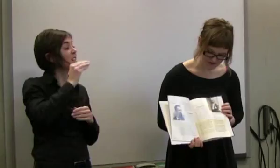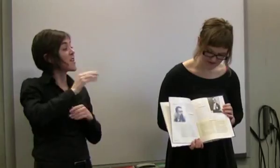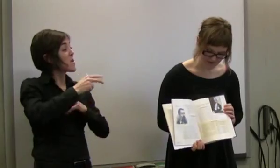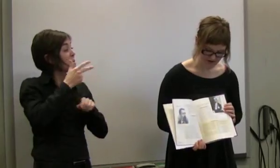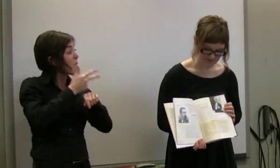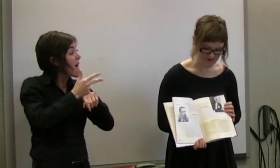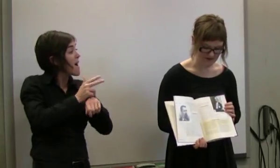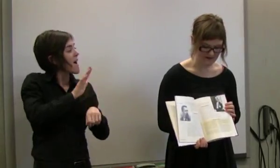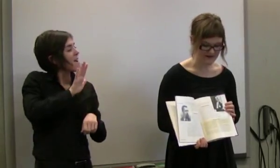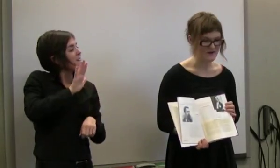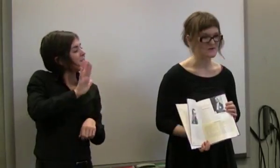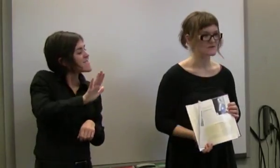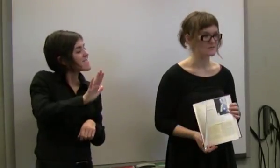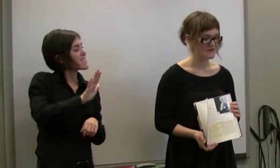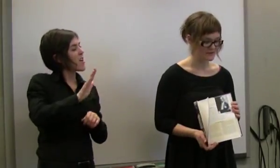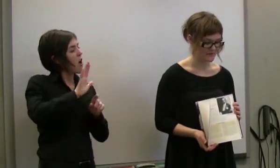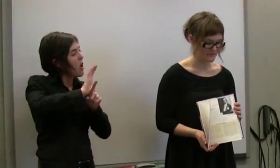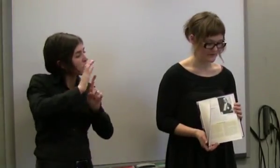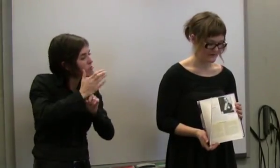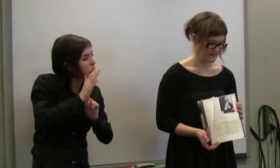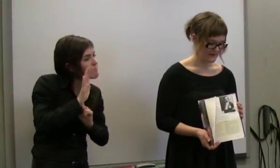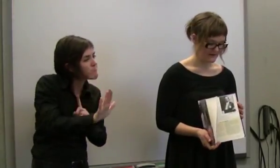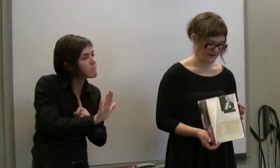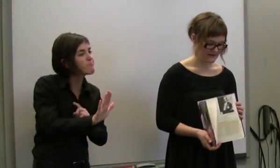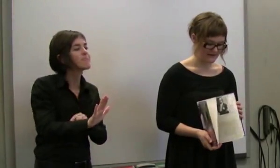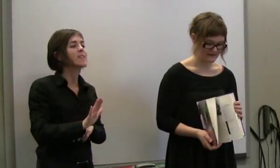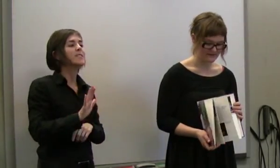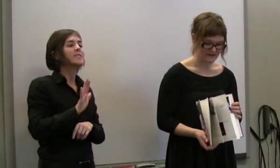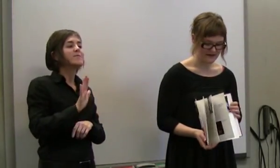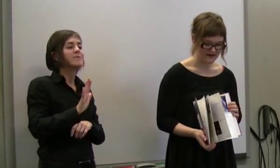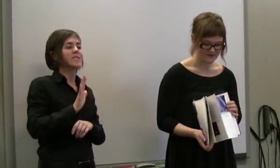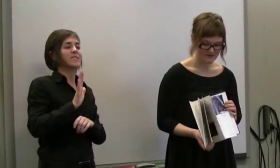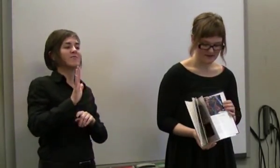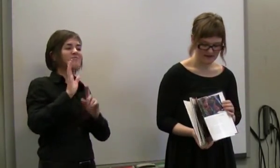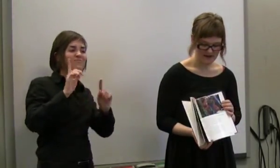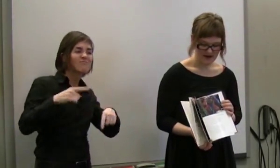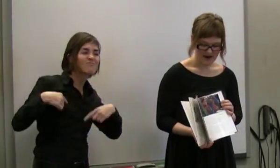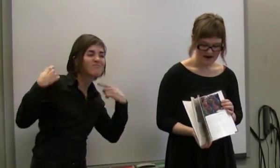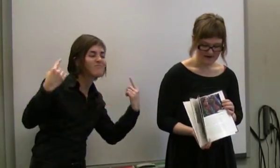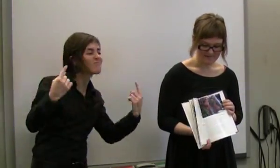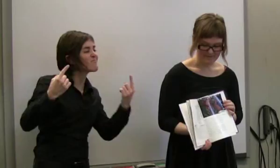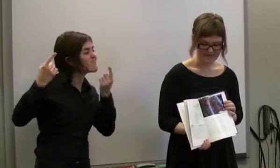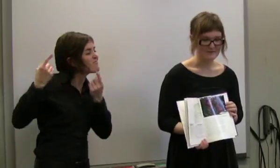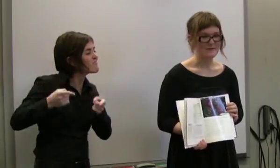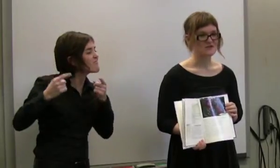and culture of Guatemala and also the people that live there,